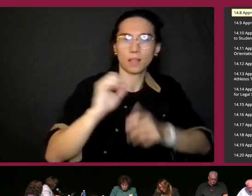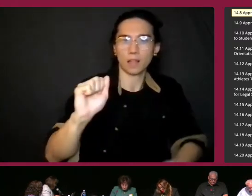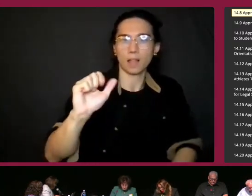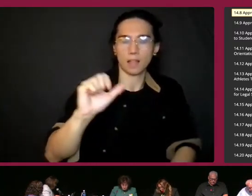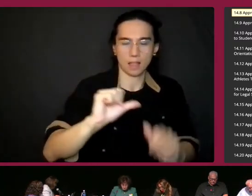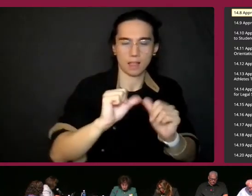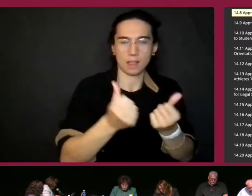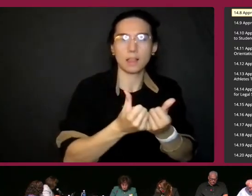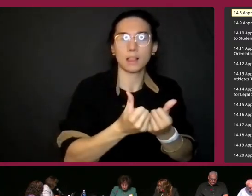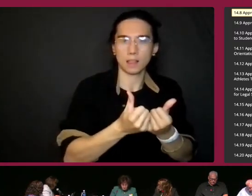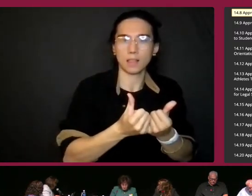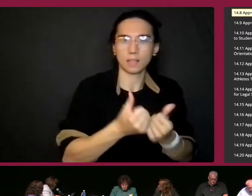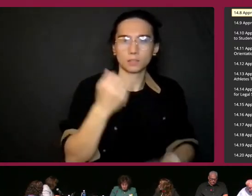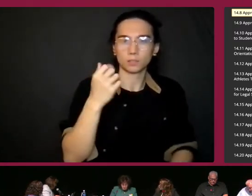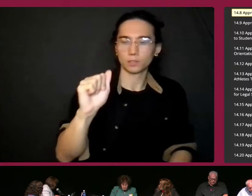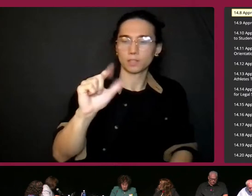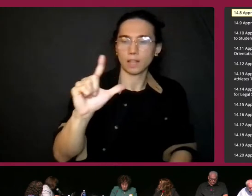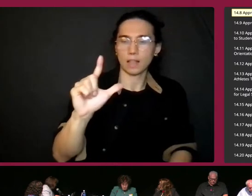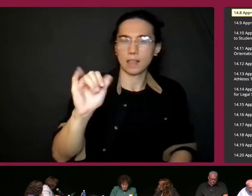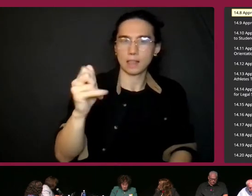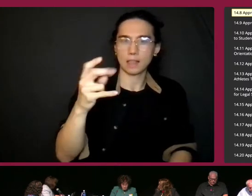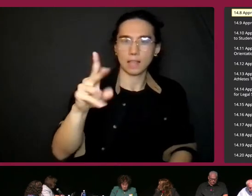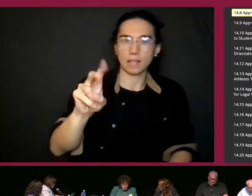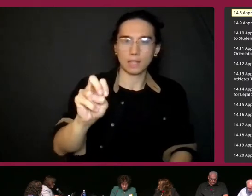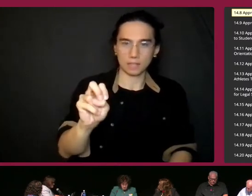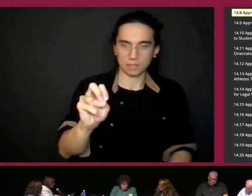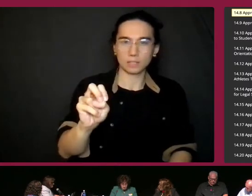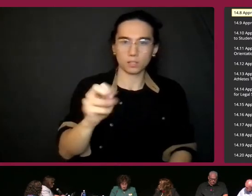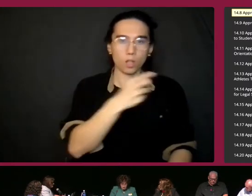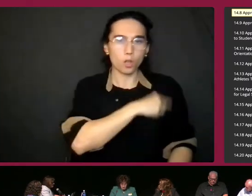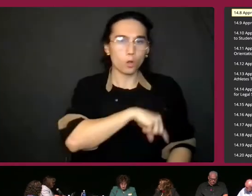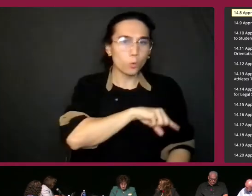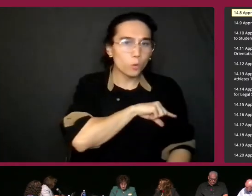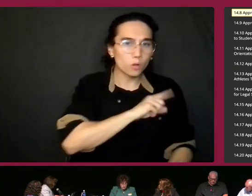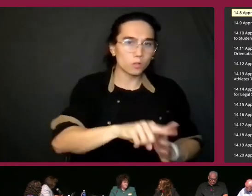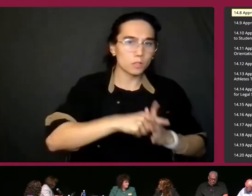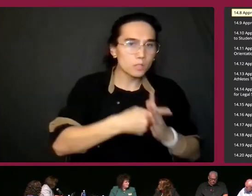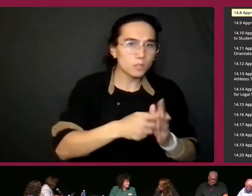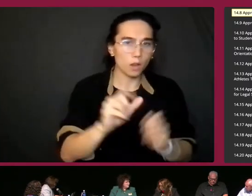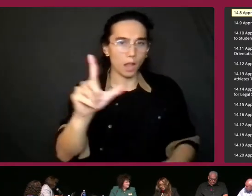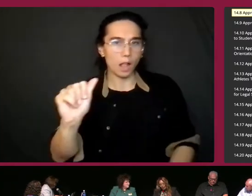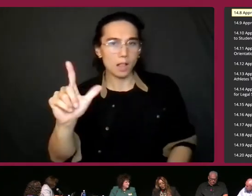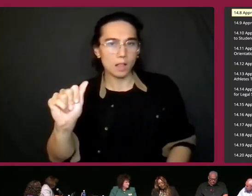Start Los Angeles Agreement. Is the name of the Program Quality Start Los Angeles? Okay.